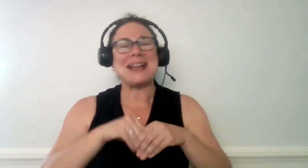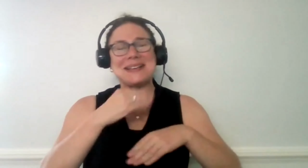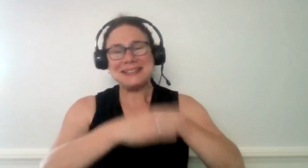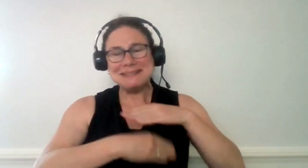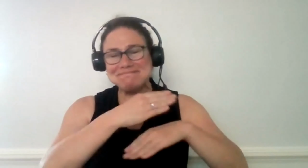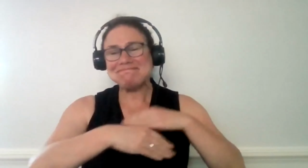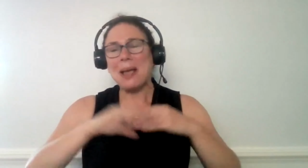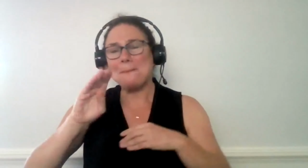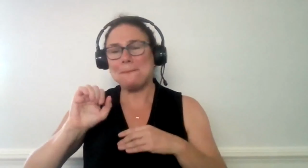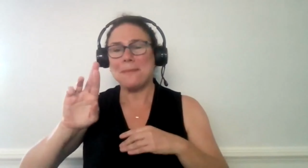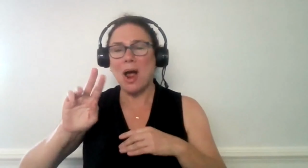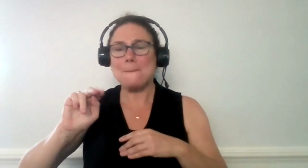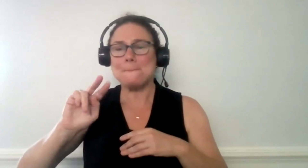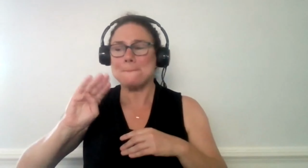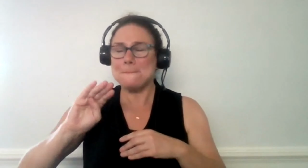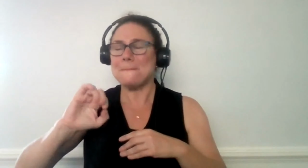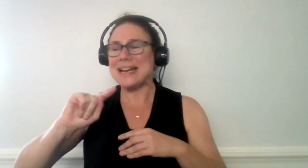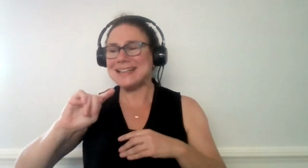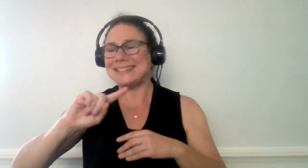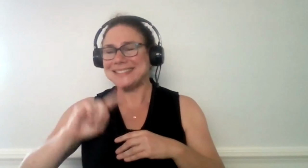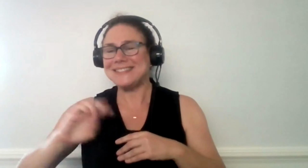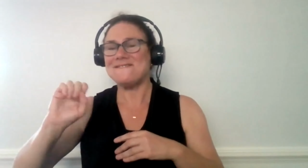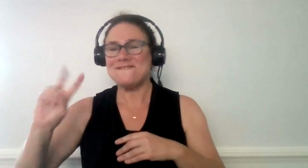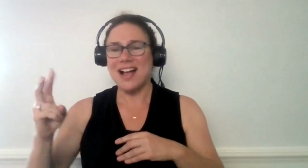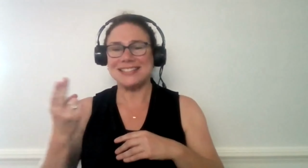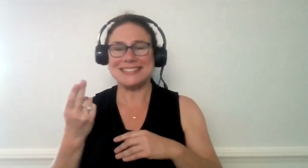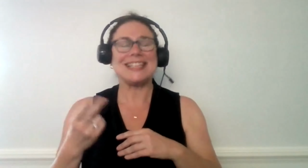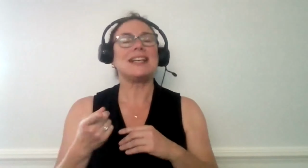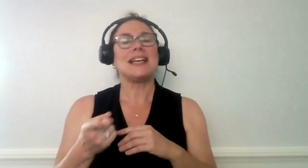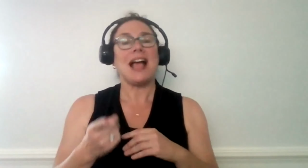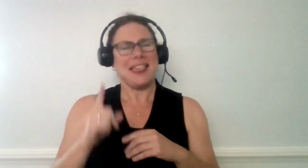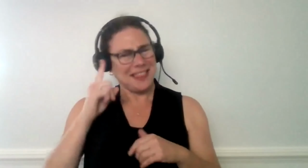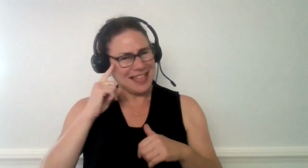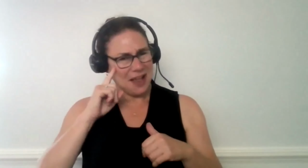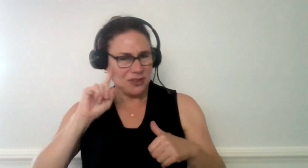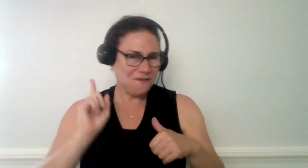Jim Phillips: I think that was the first costume change I ever saw in a UC webinar.